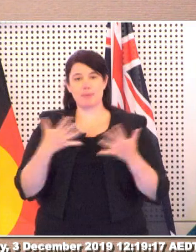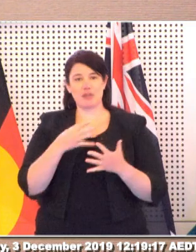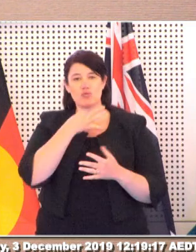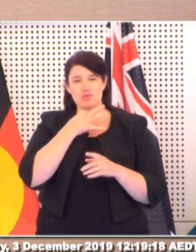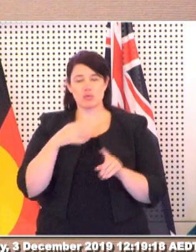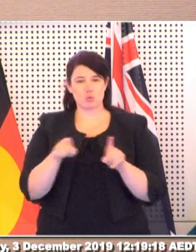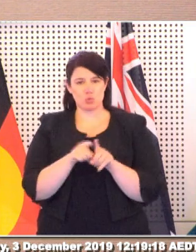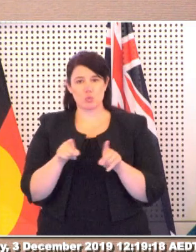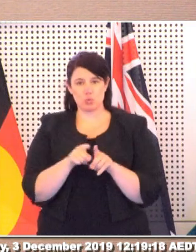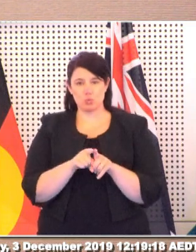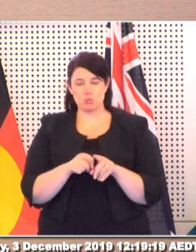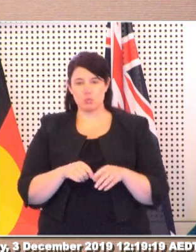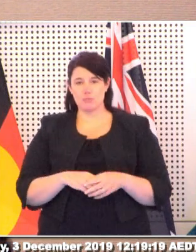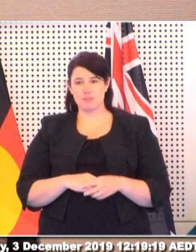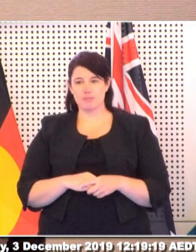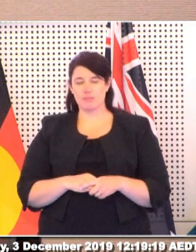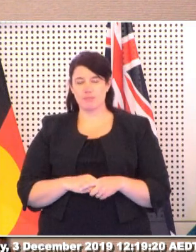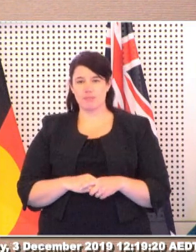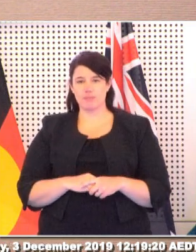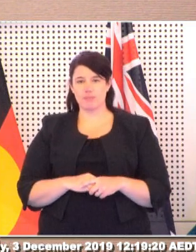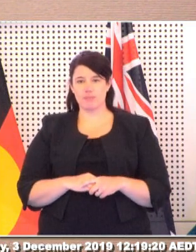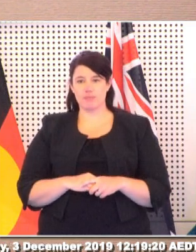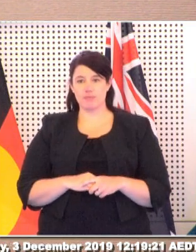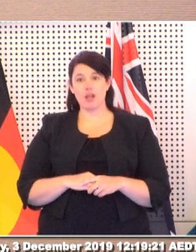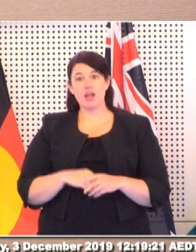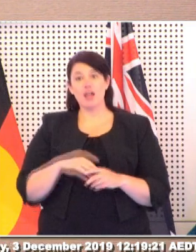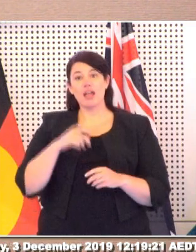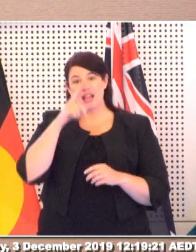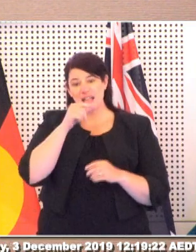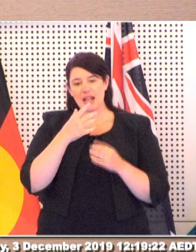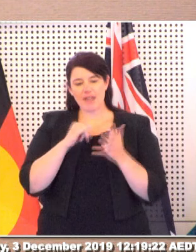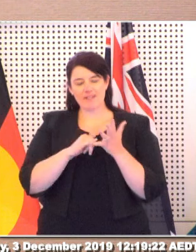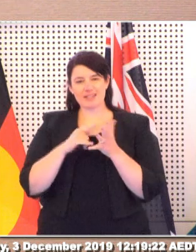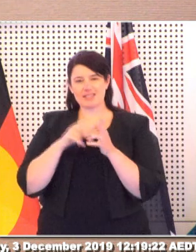But there are safeguards that you can put around the quality of relationships,